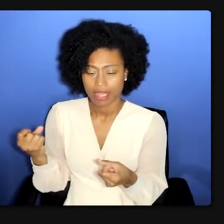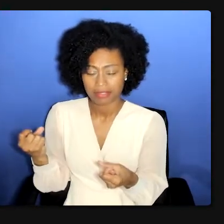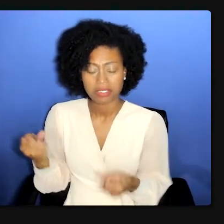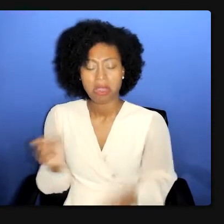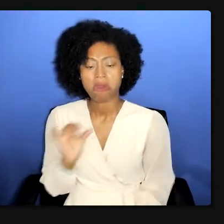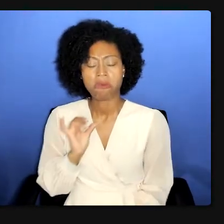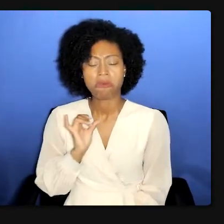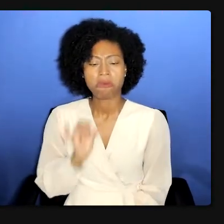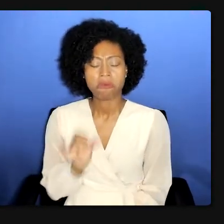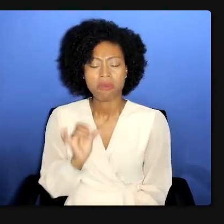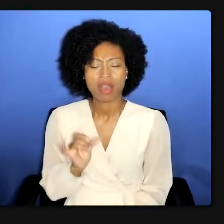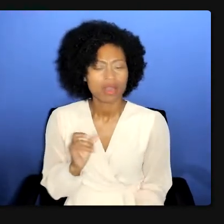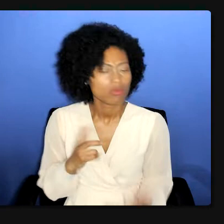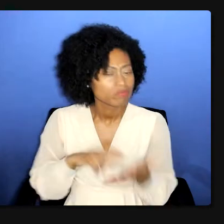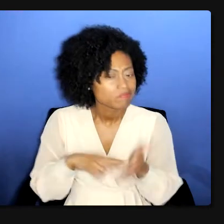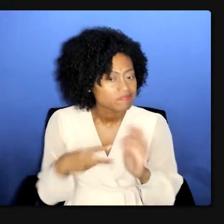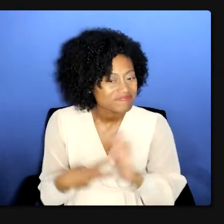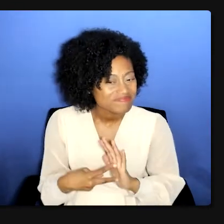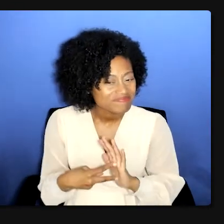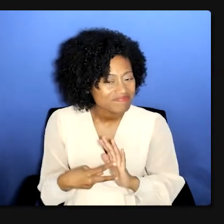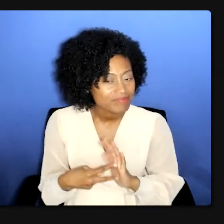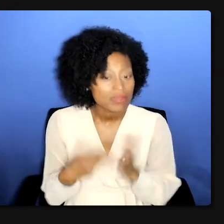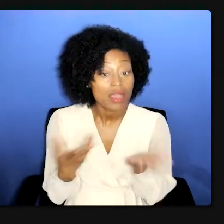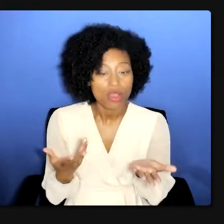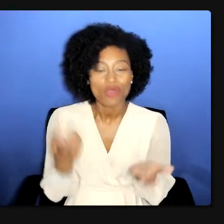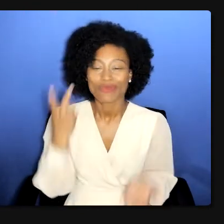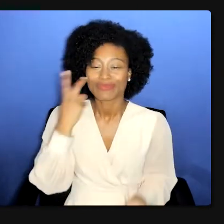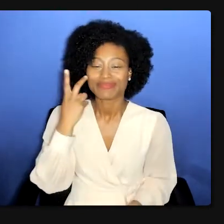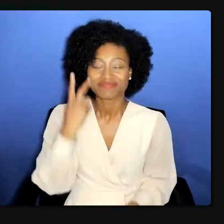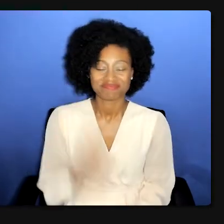Let's see what we mean by it and how we enable it.